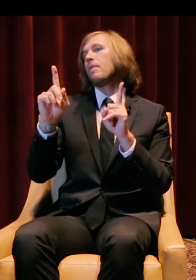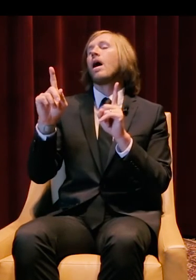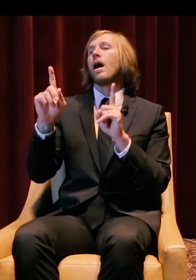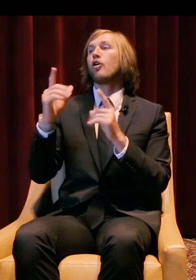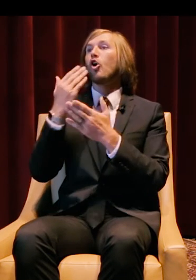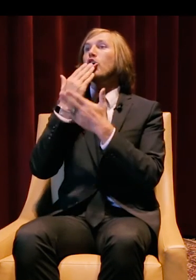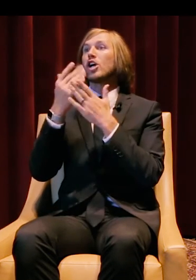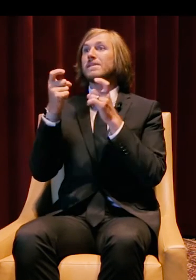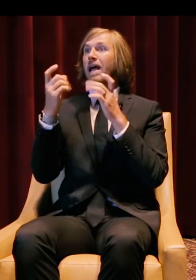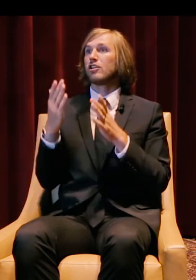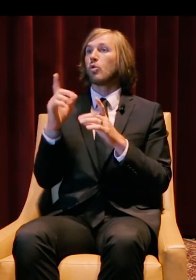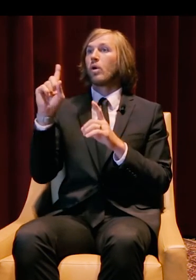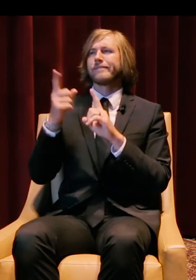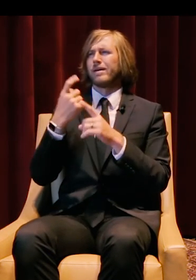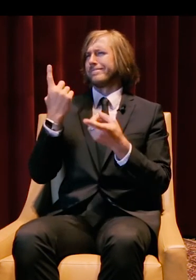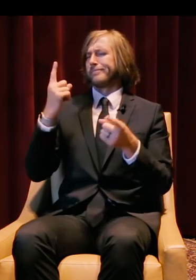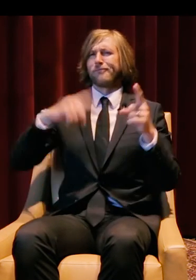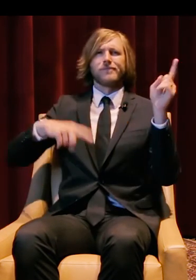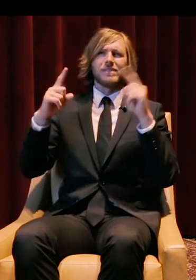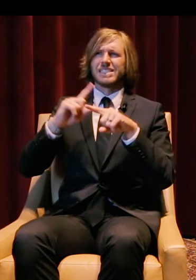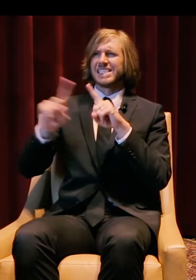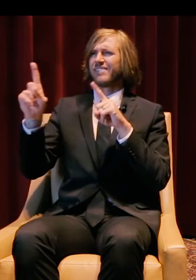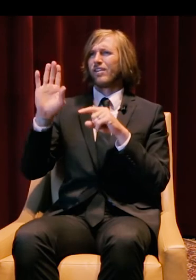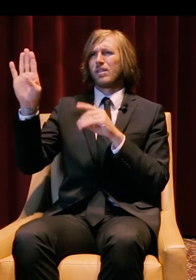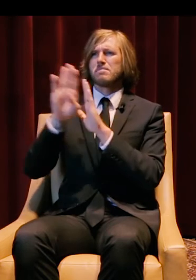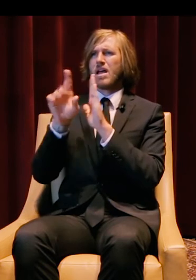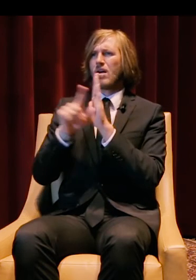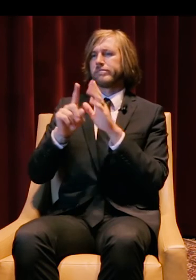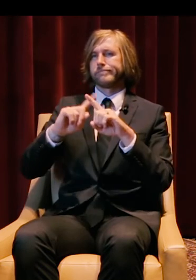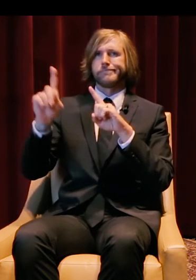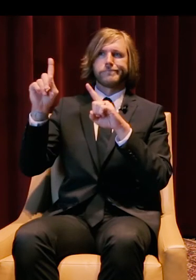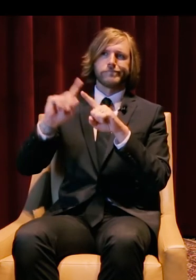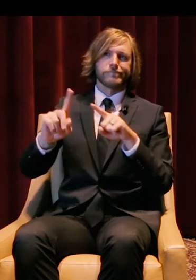good managers come from all kinds of areas, all walks of life. One of the